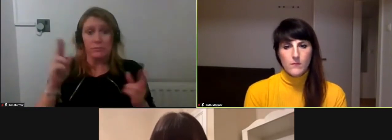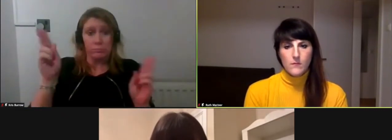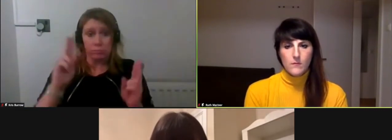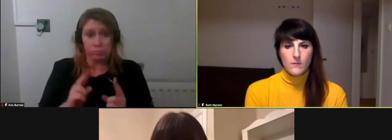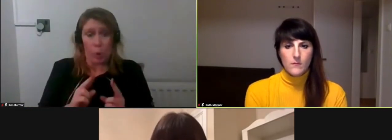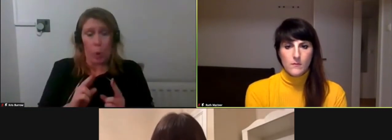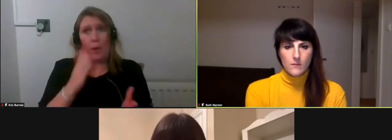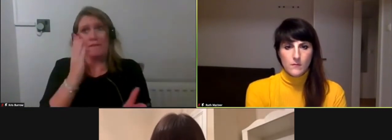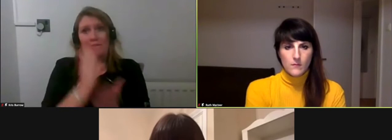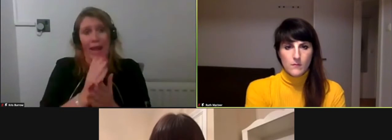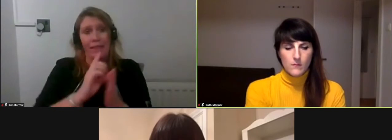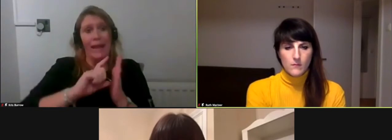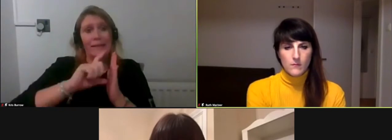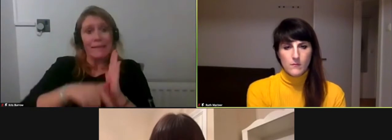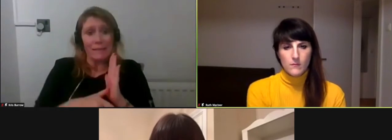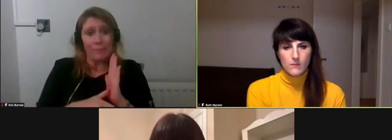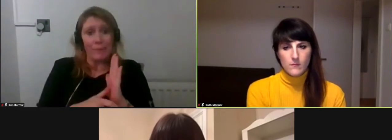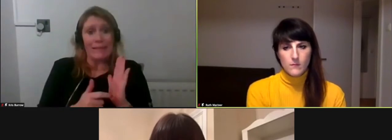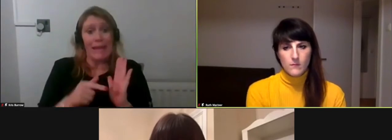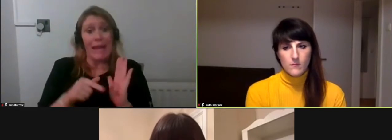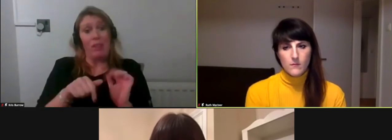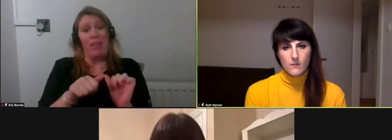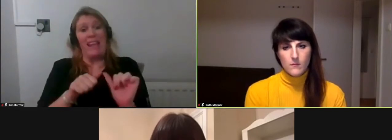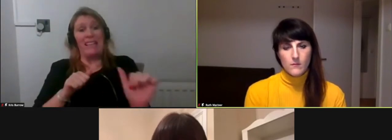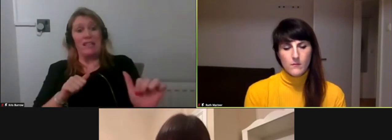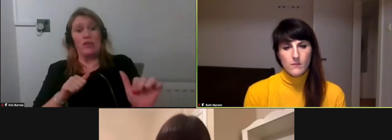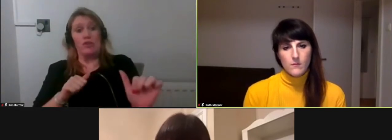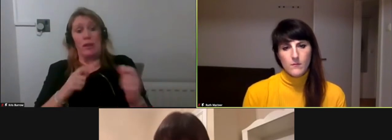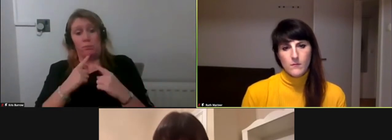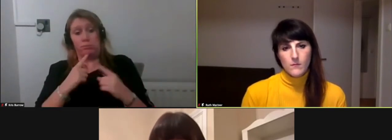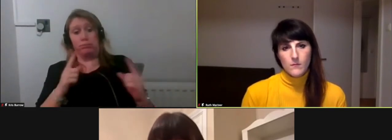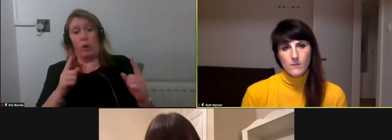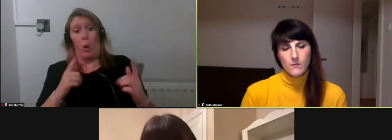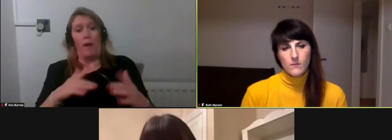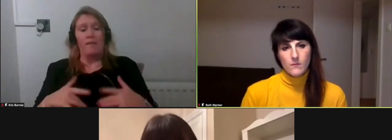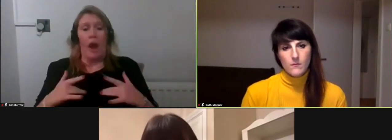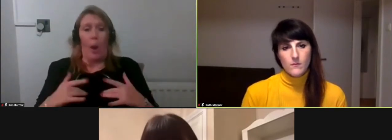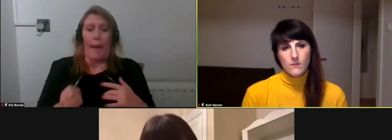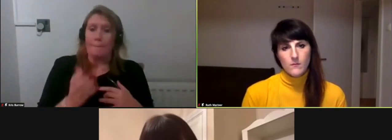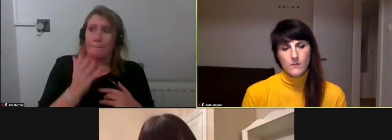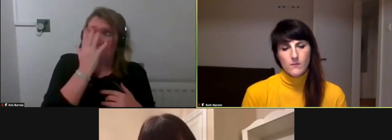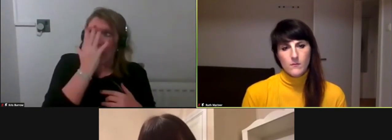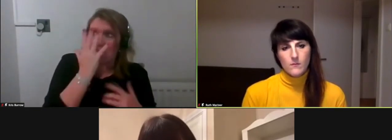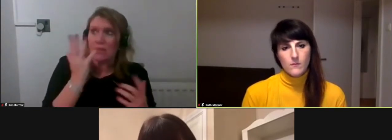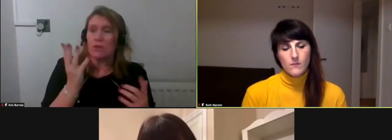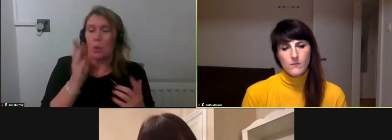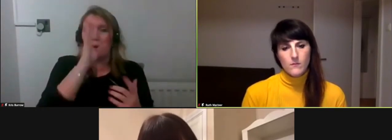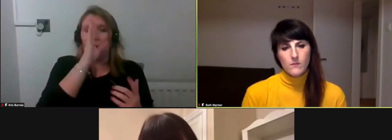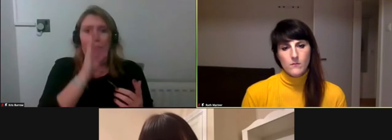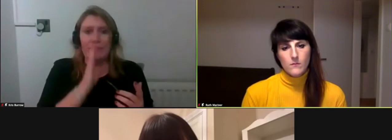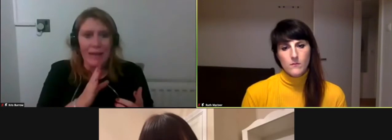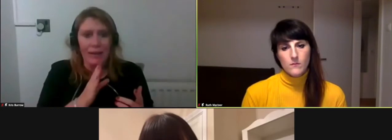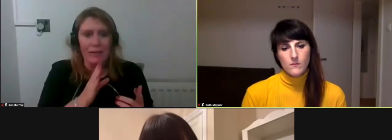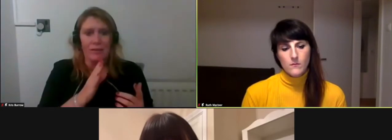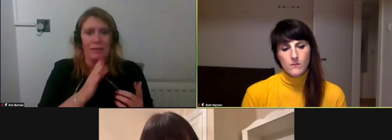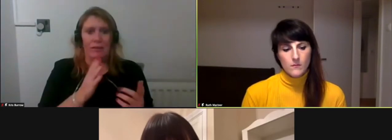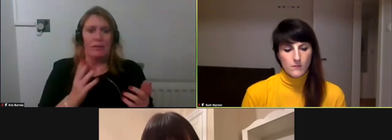disability in the industry, I often kind of felt embarrassed, or got upset talking about it. I kind of thought this could be